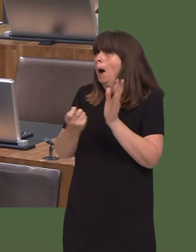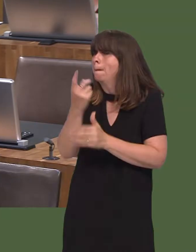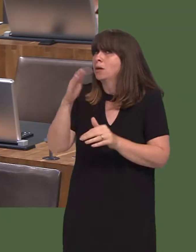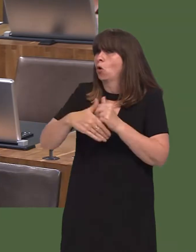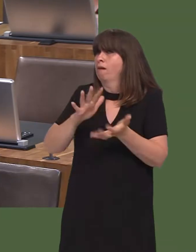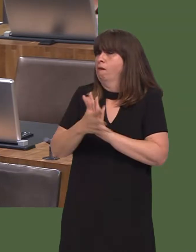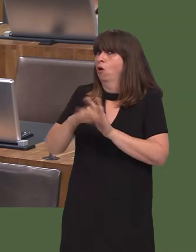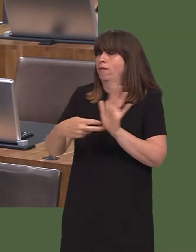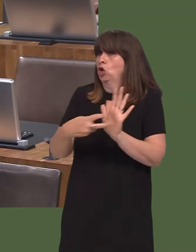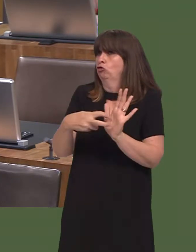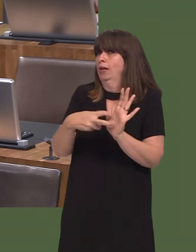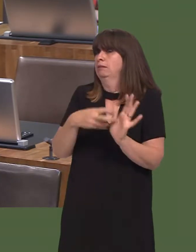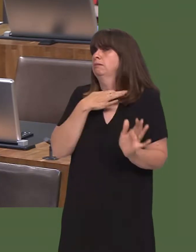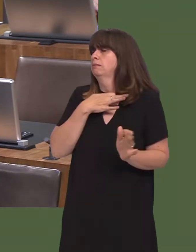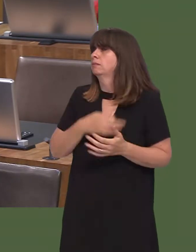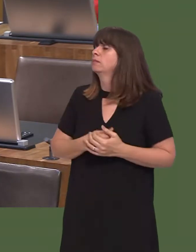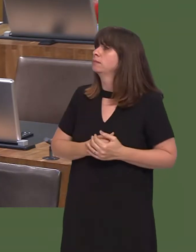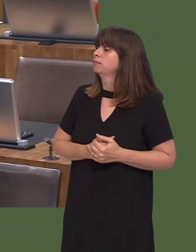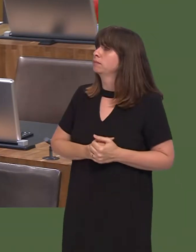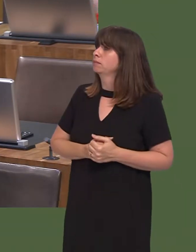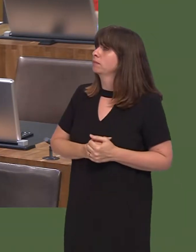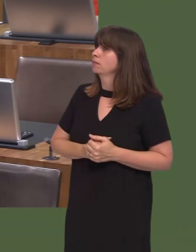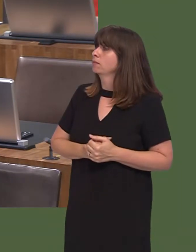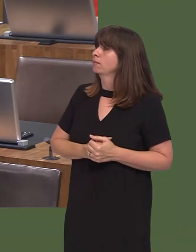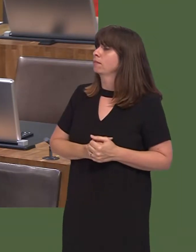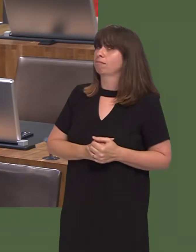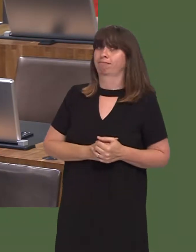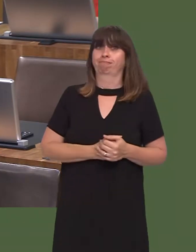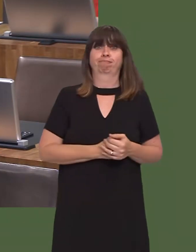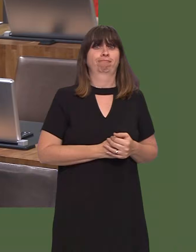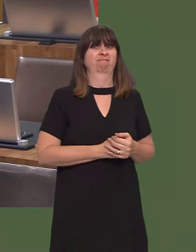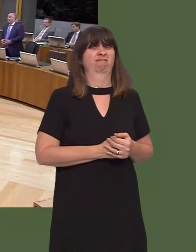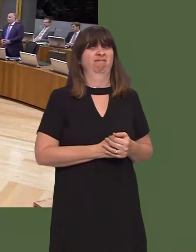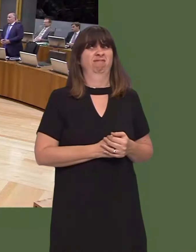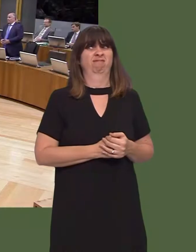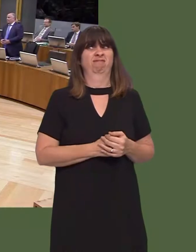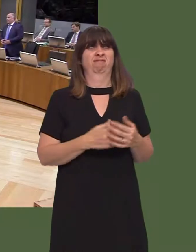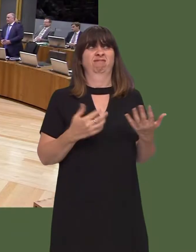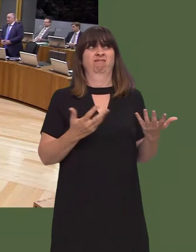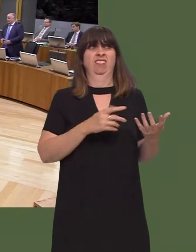them and will, of course, inform the Assembly in due course. Andrew R.T. Davies: First Minister, I had hoped youíd be far better briefed than that.